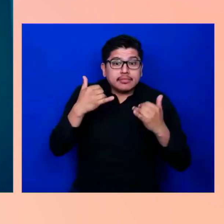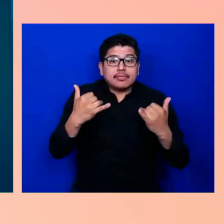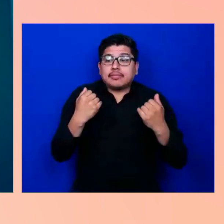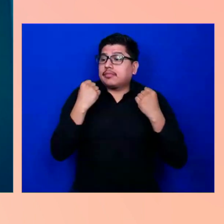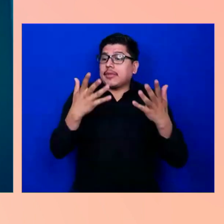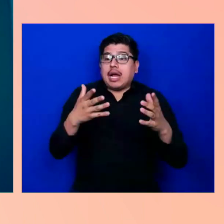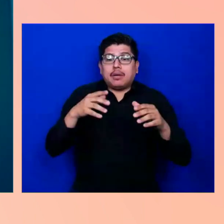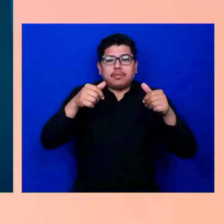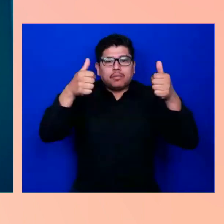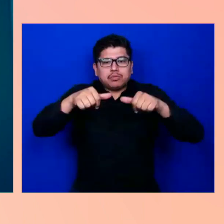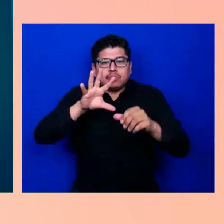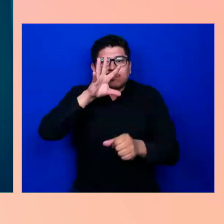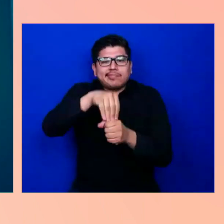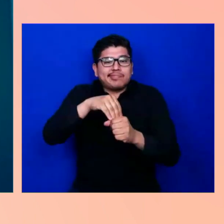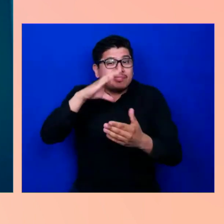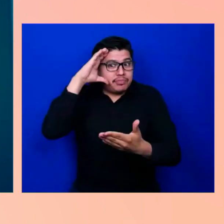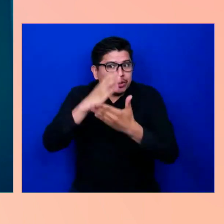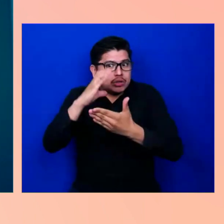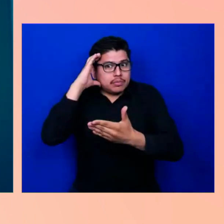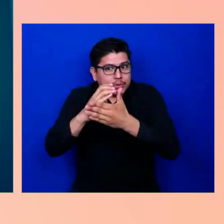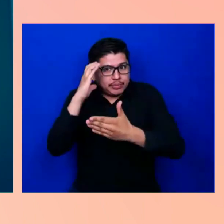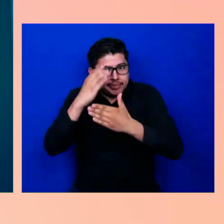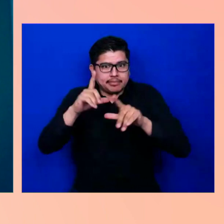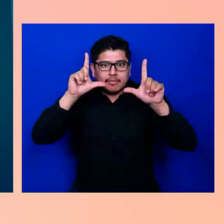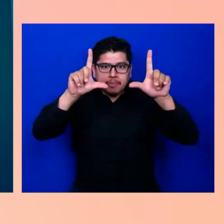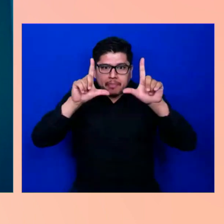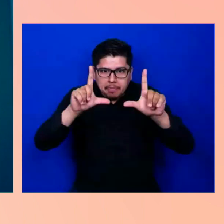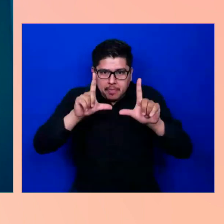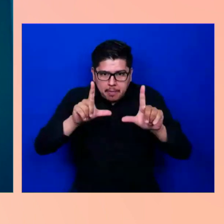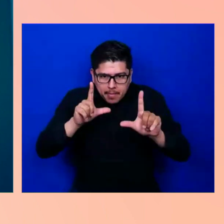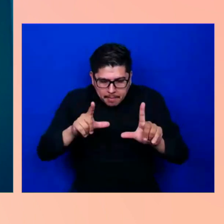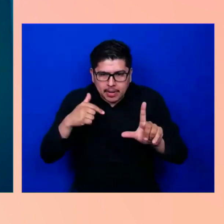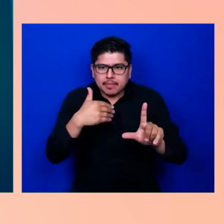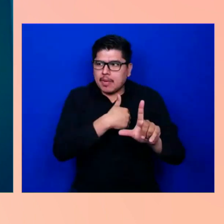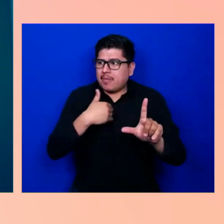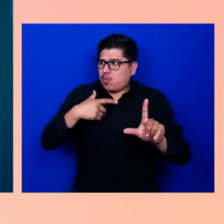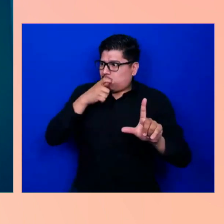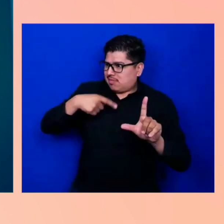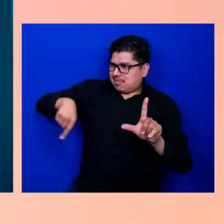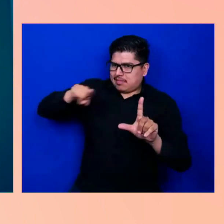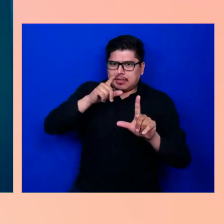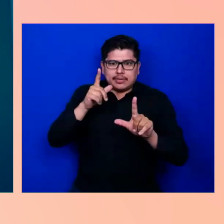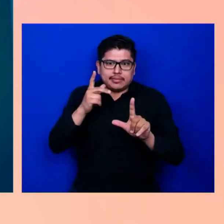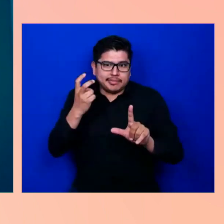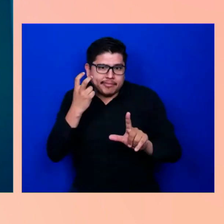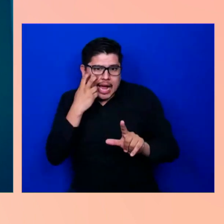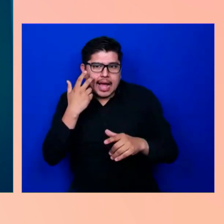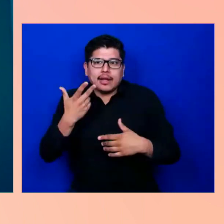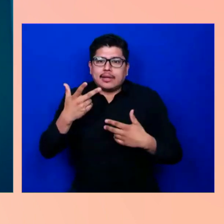So when we think about our members who are blind or visually impaired, we want to make sure we include